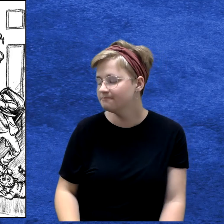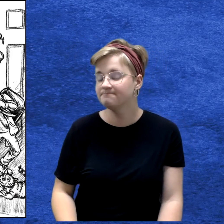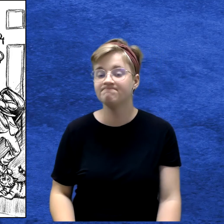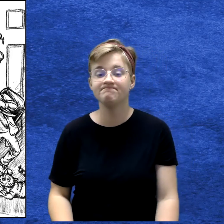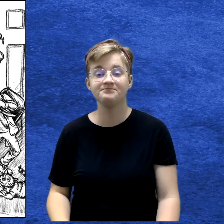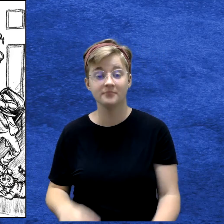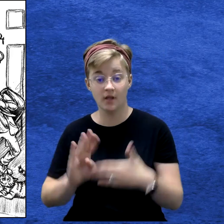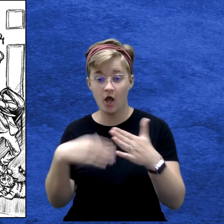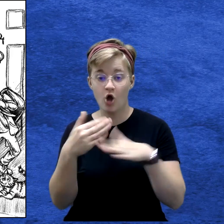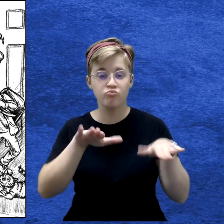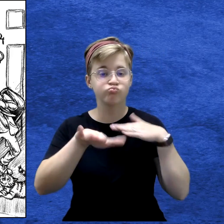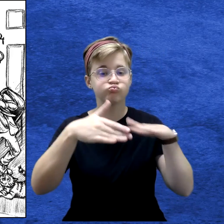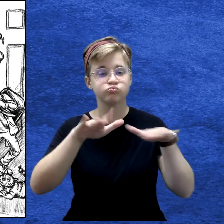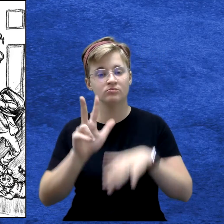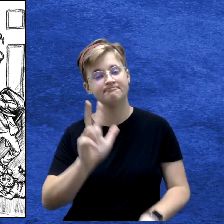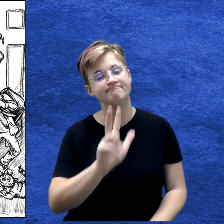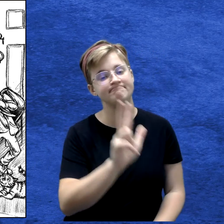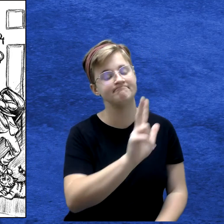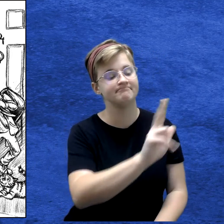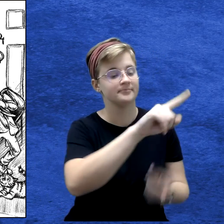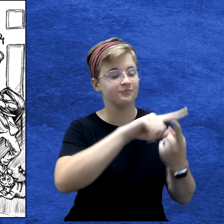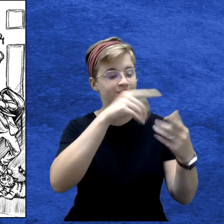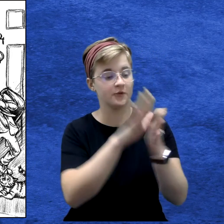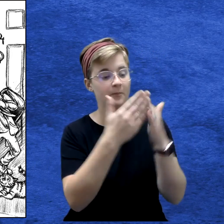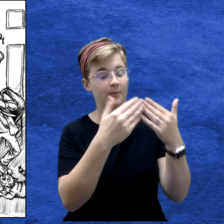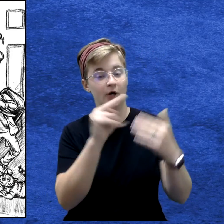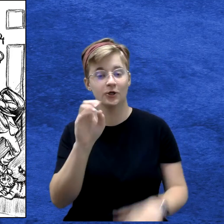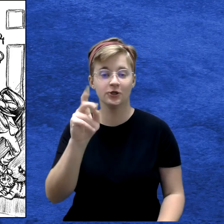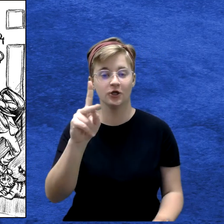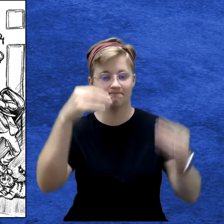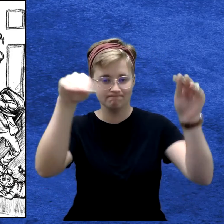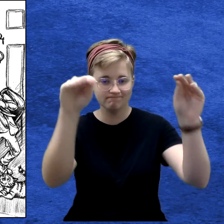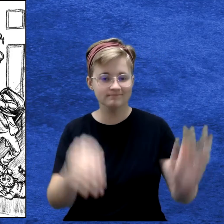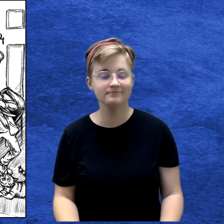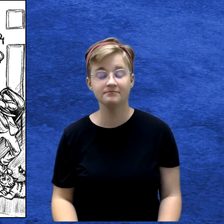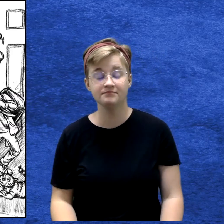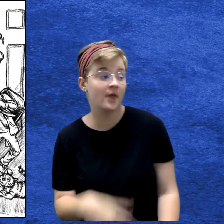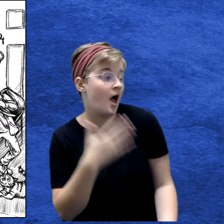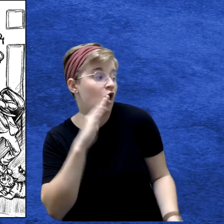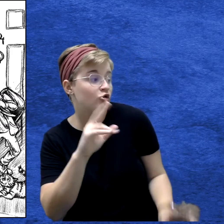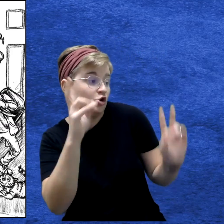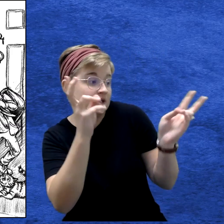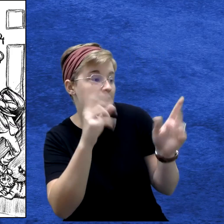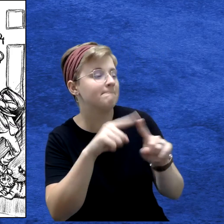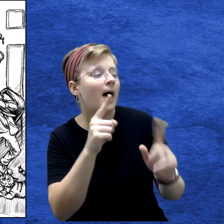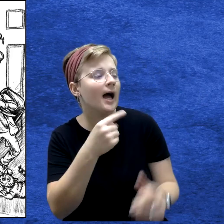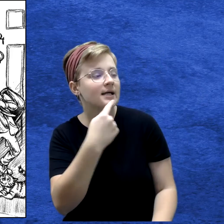“I don’t know,” said Dink. “But he wrote in his letter that he’s doing some of the research while he’s here